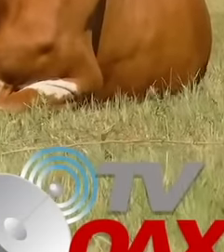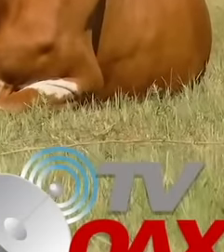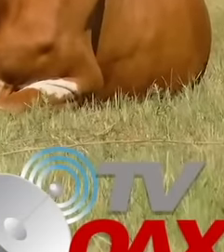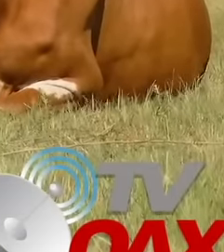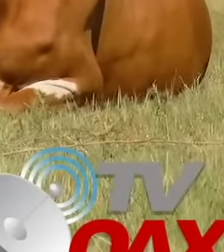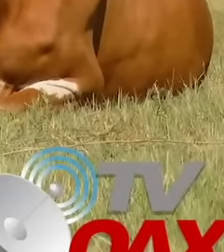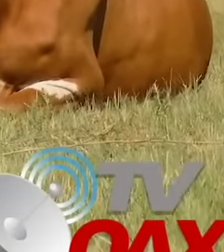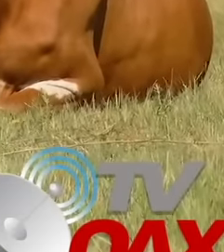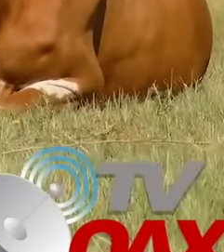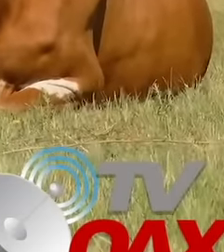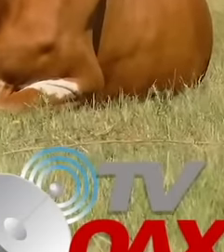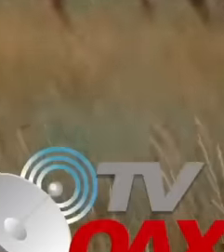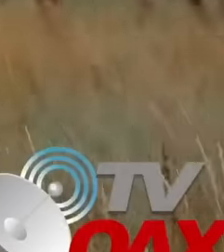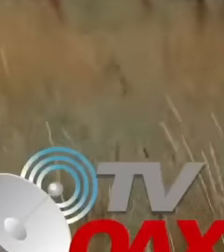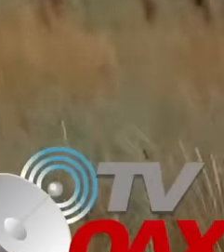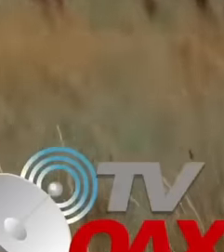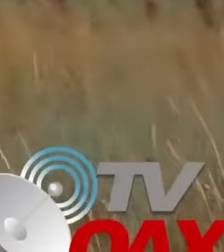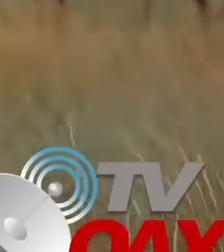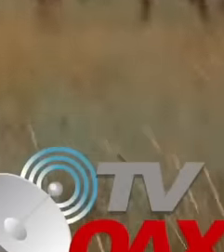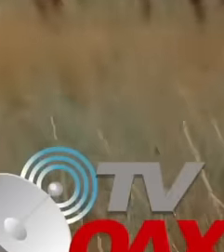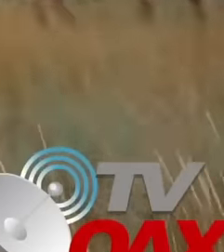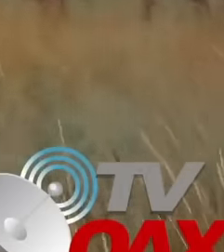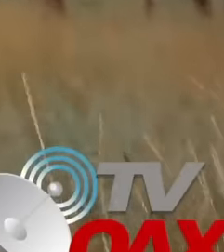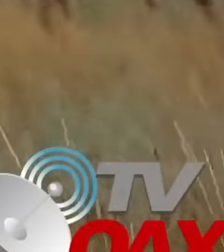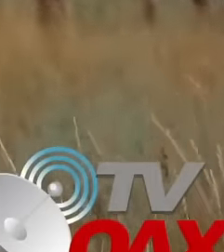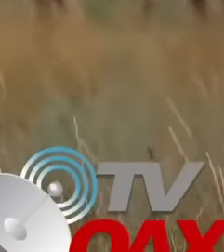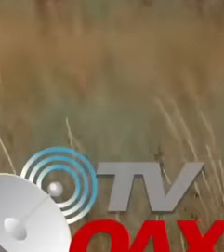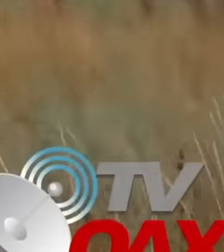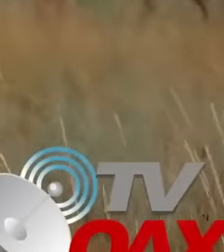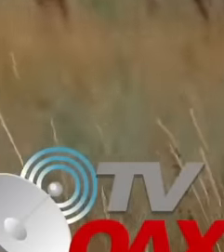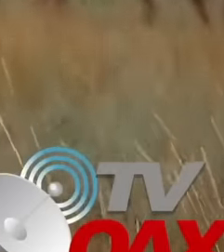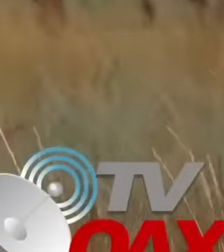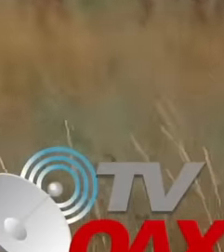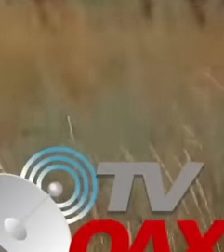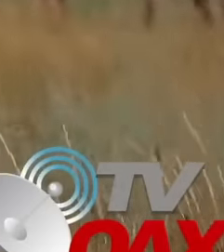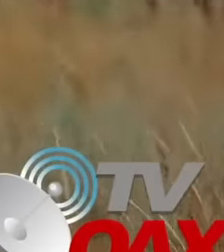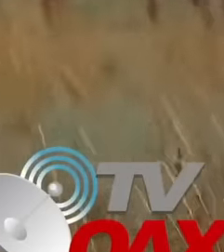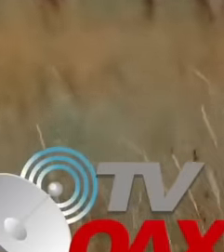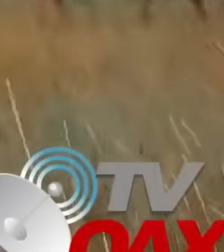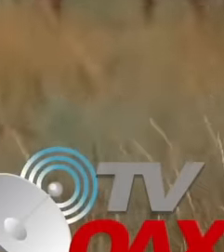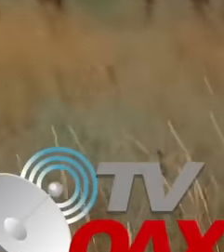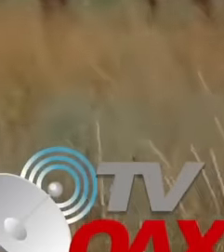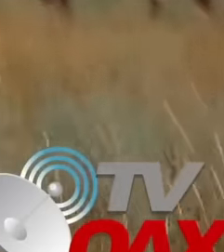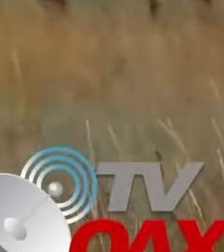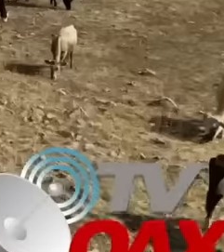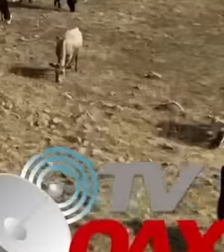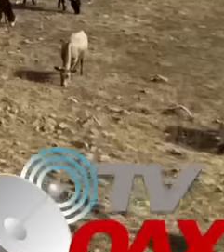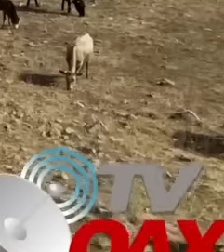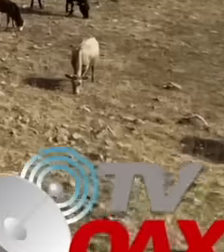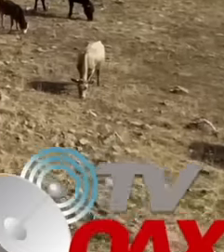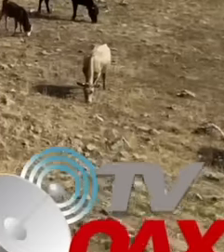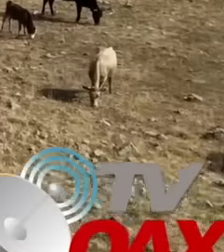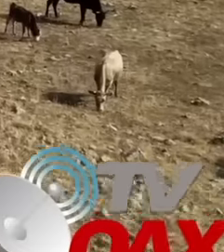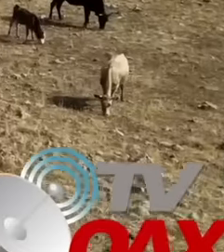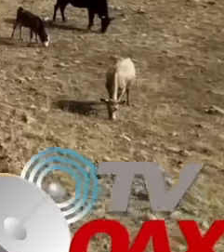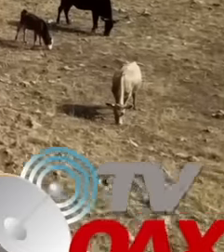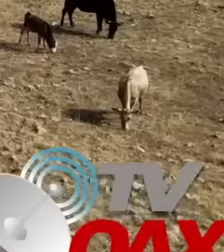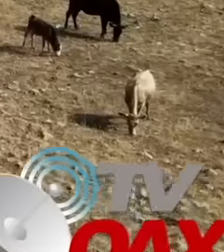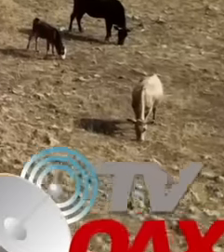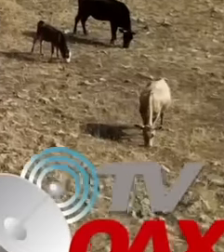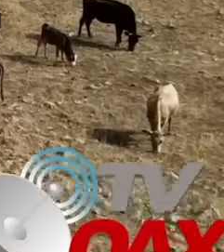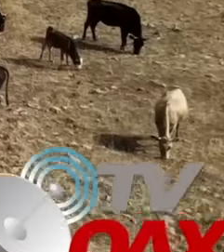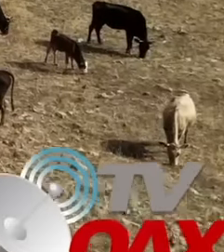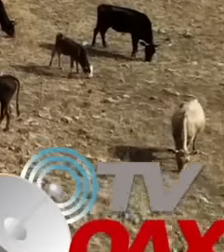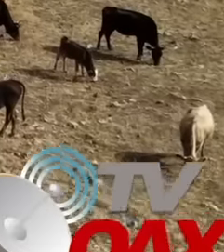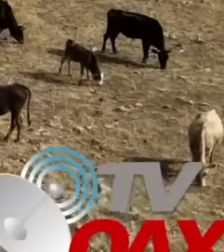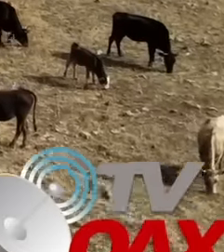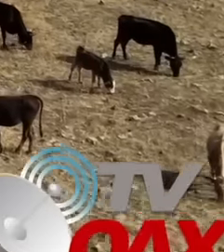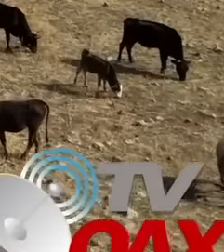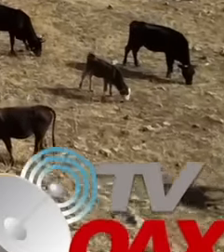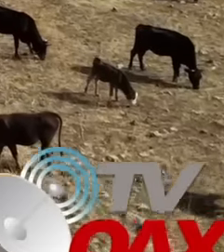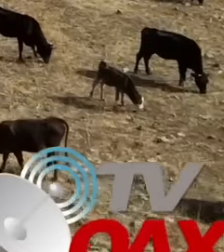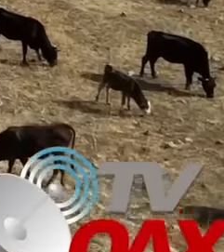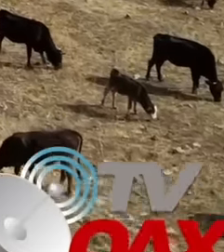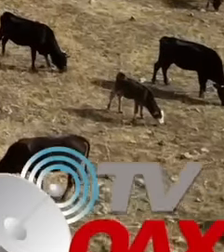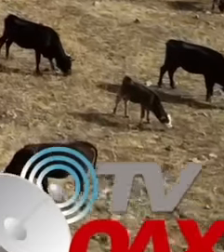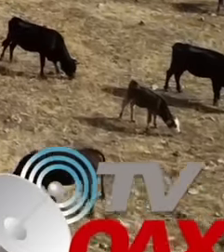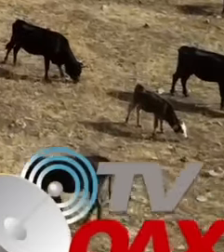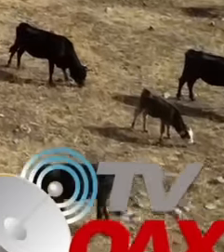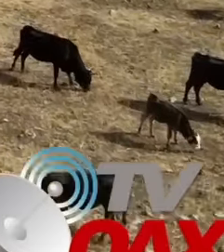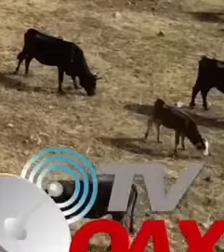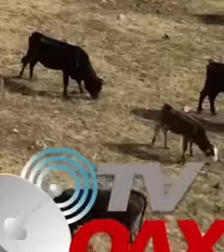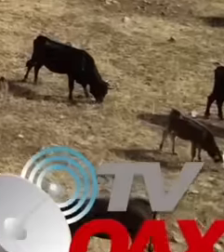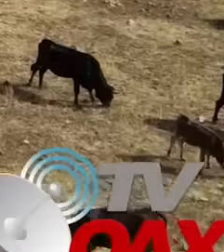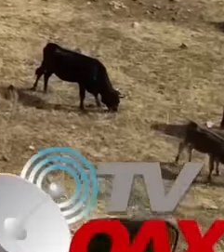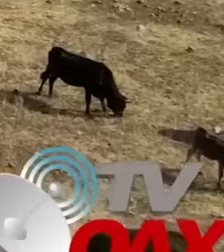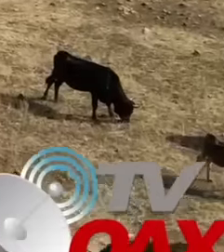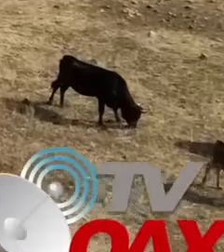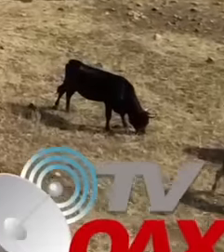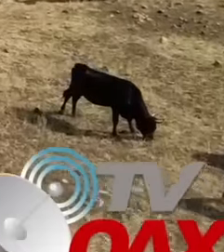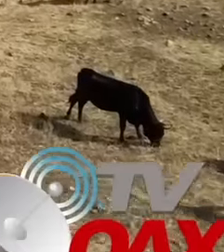head of bovine cattle also for the town and here because